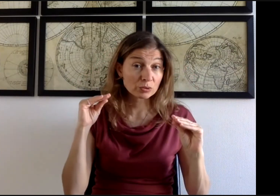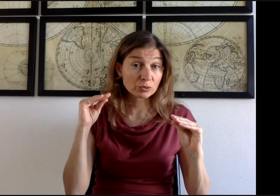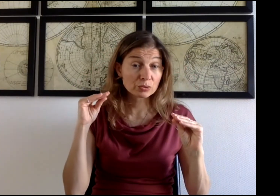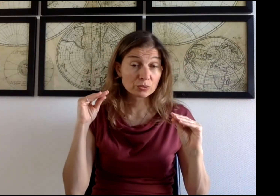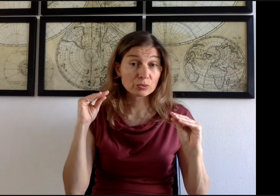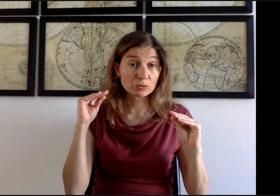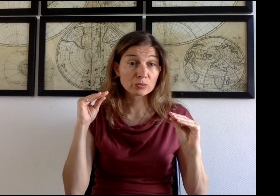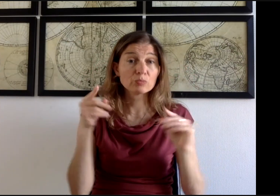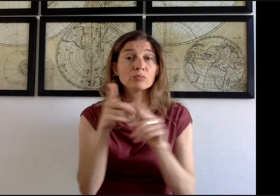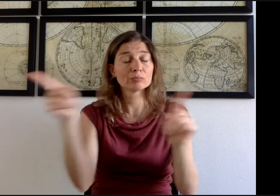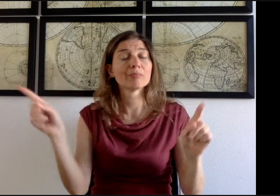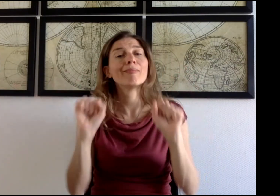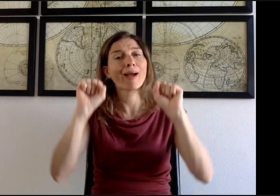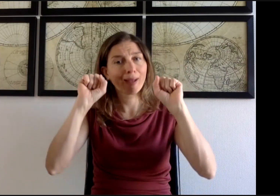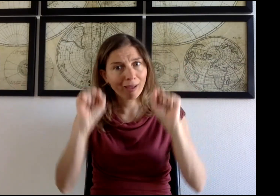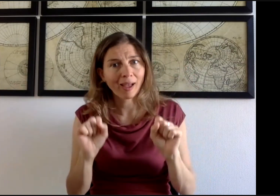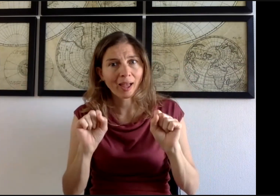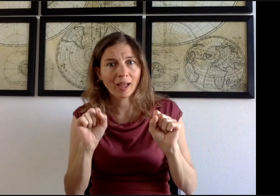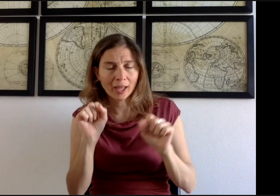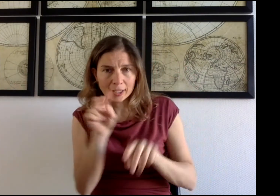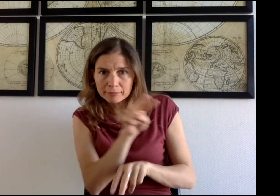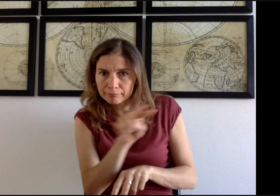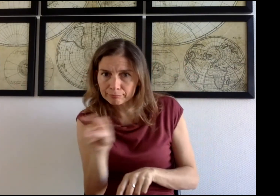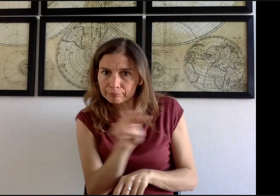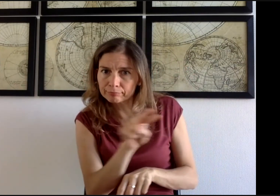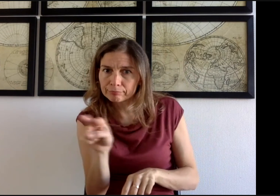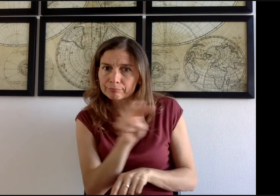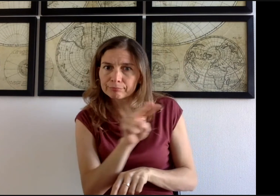they all are able to follow the information